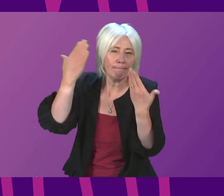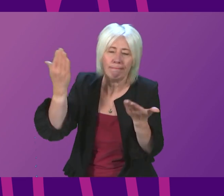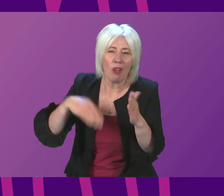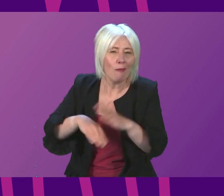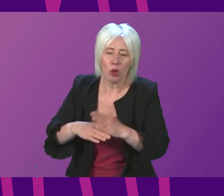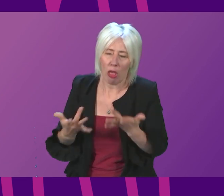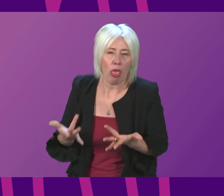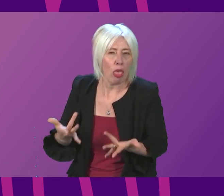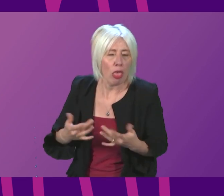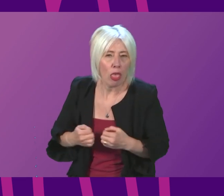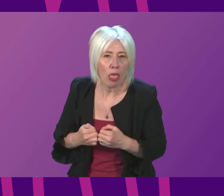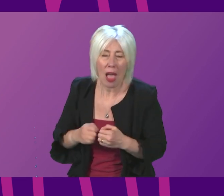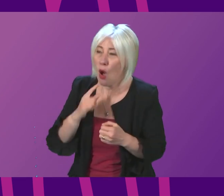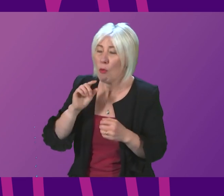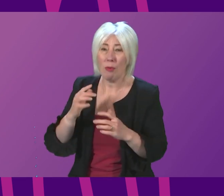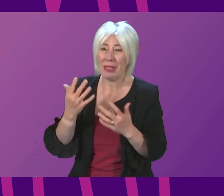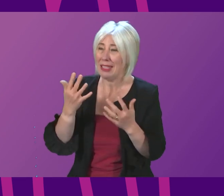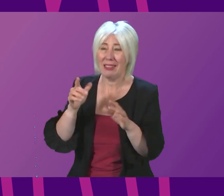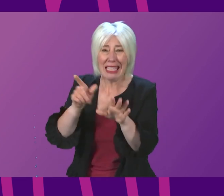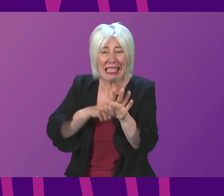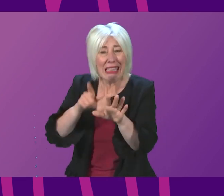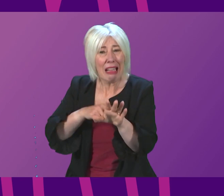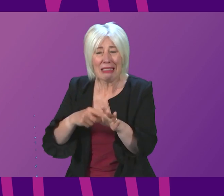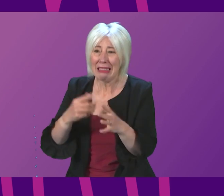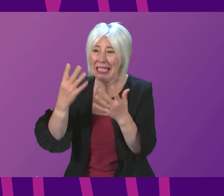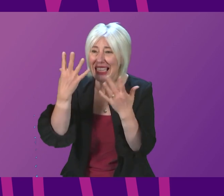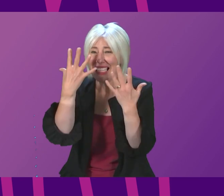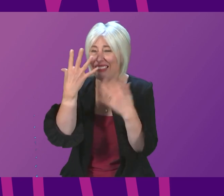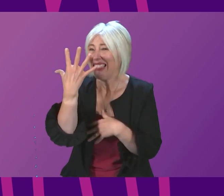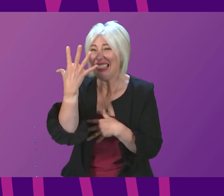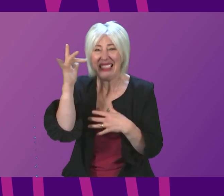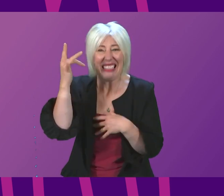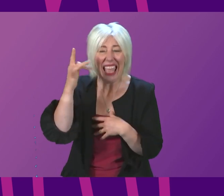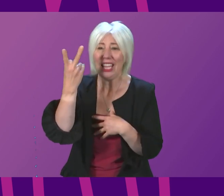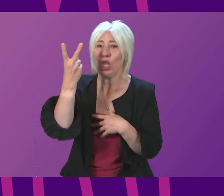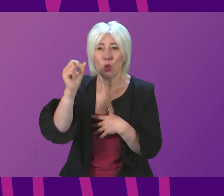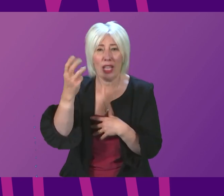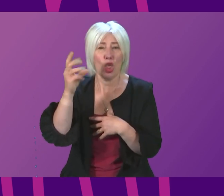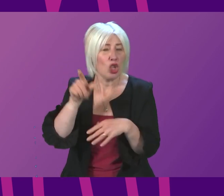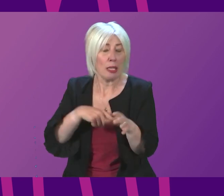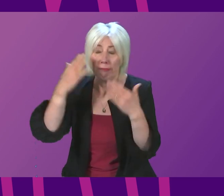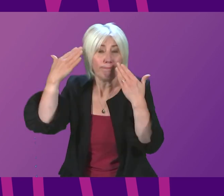It will probably be decades before we could see any plants operating, and a lot of understanding